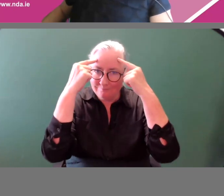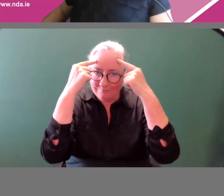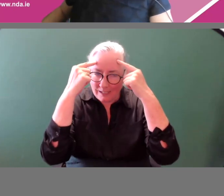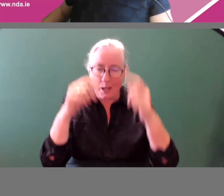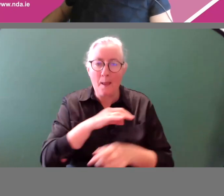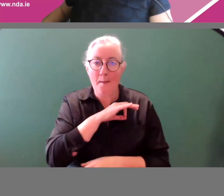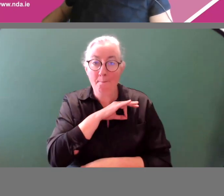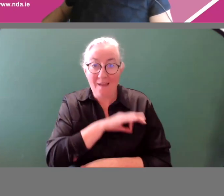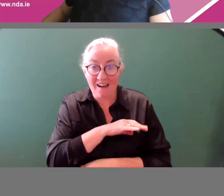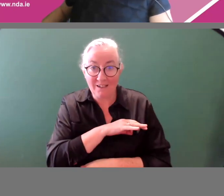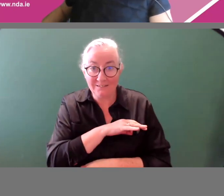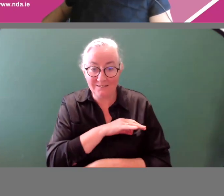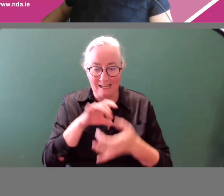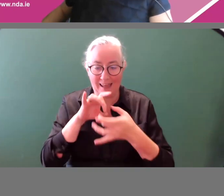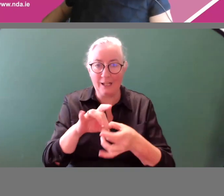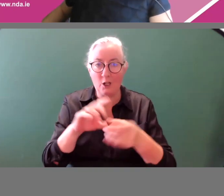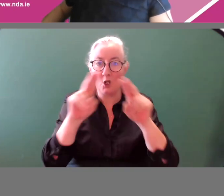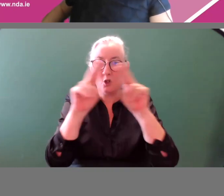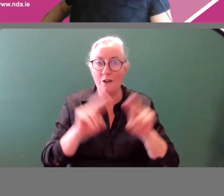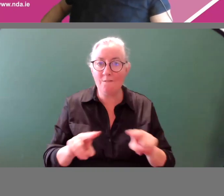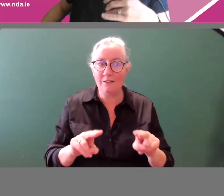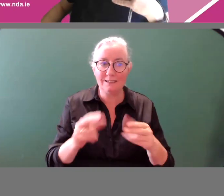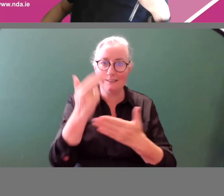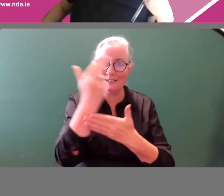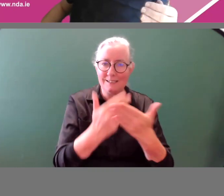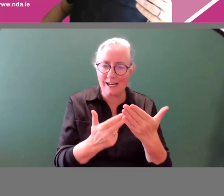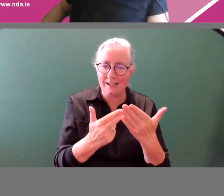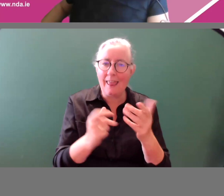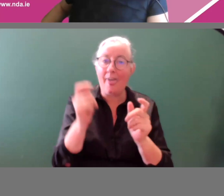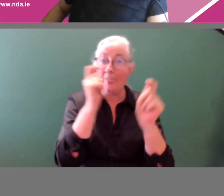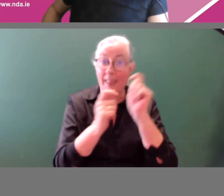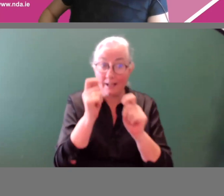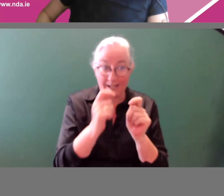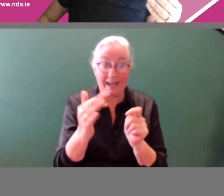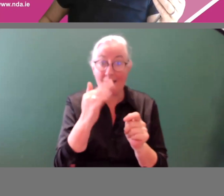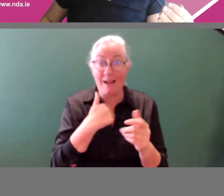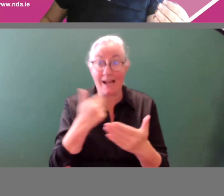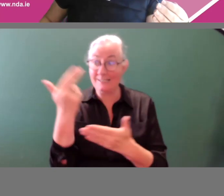of Universal Design, always thinking that if I design for somebody with that higher level of